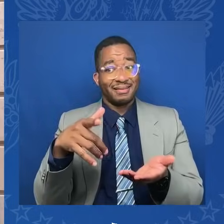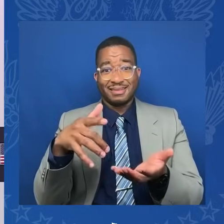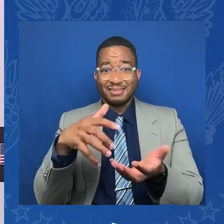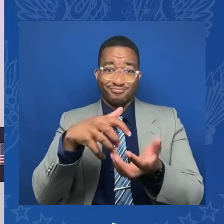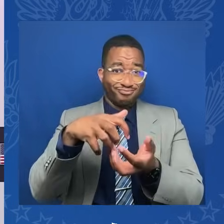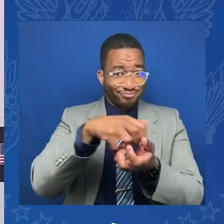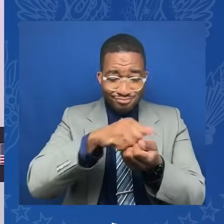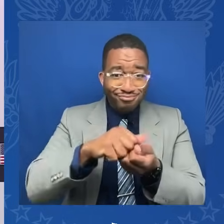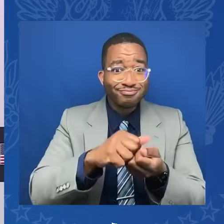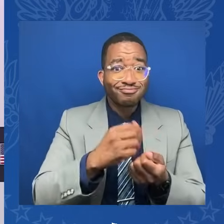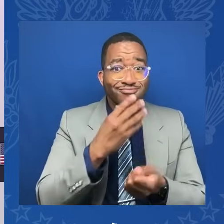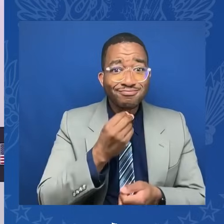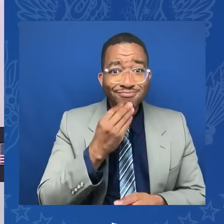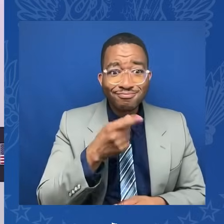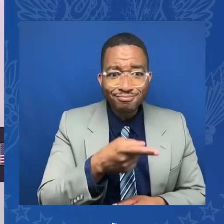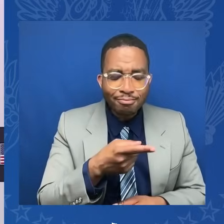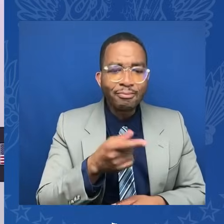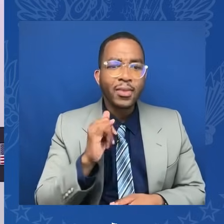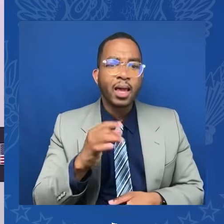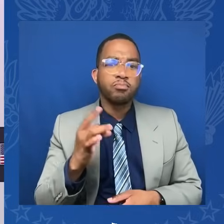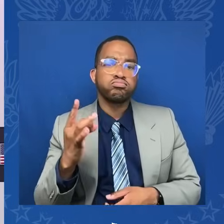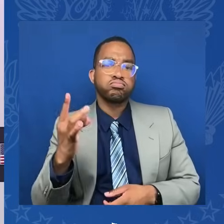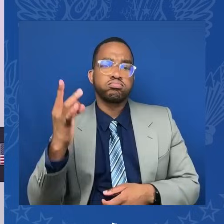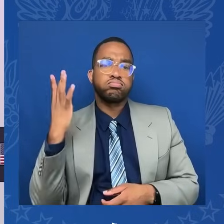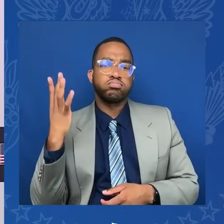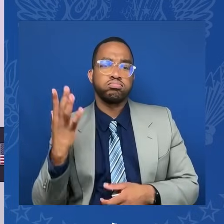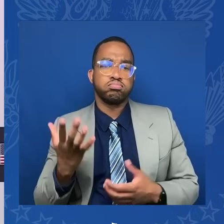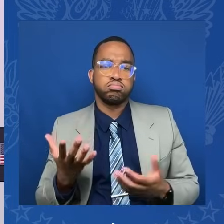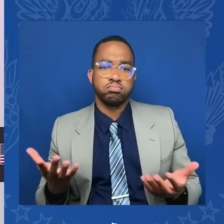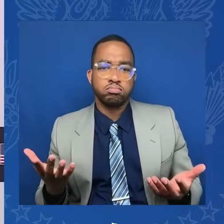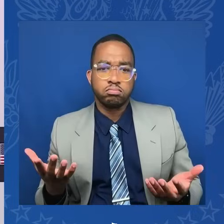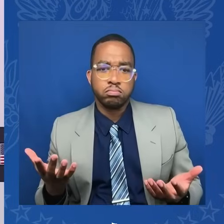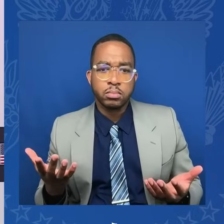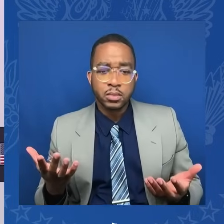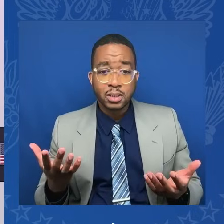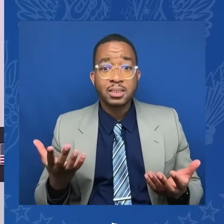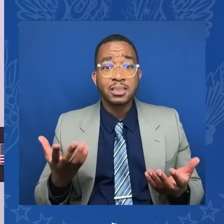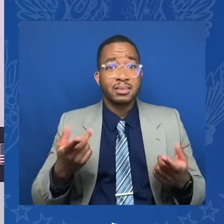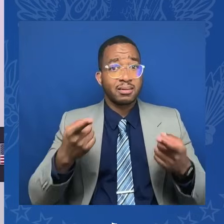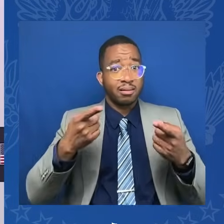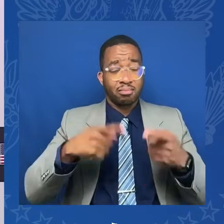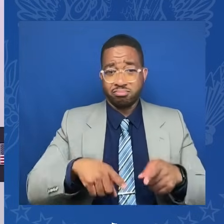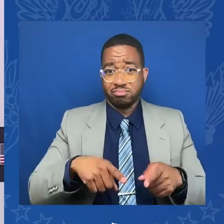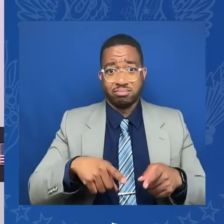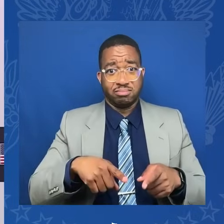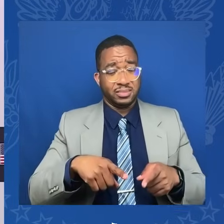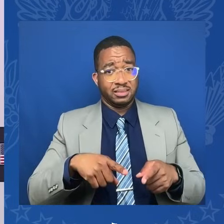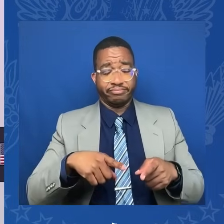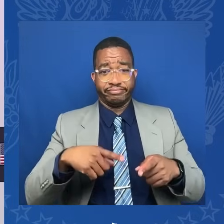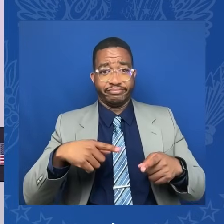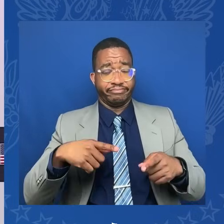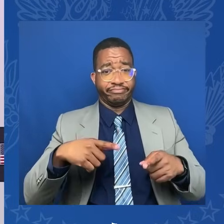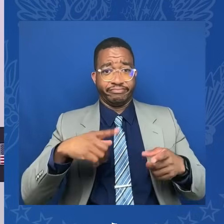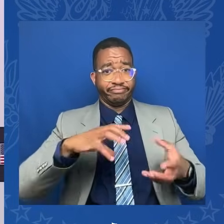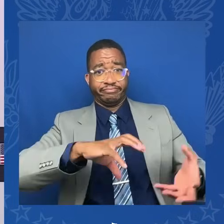operations of regional destabilization, and, of course, the Iranian nuclear program. Both our countries are determined